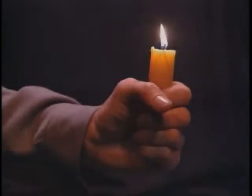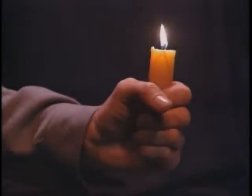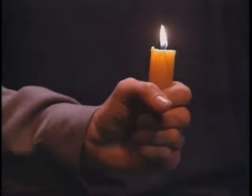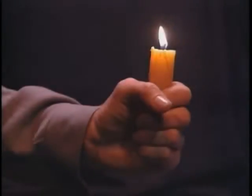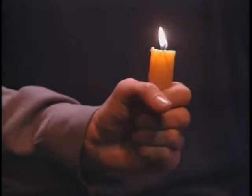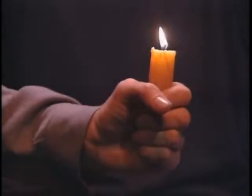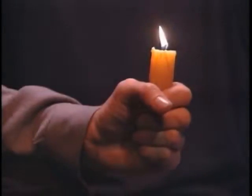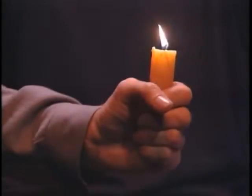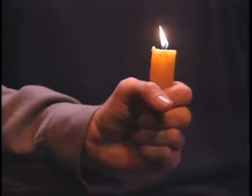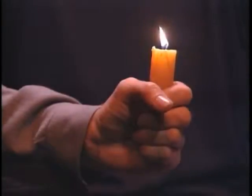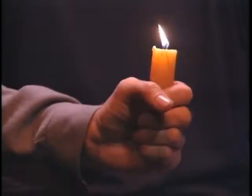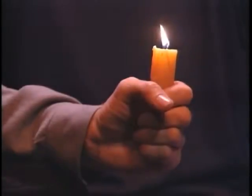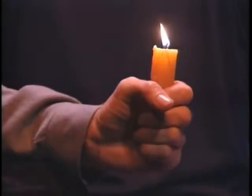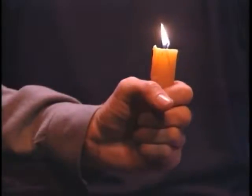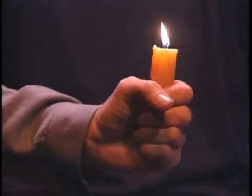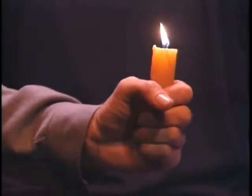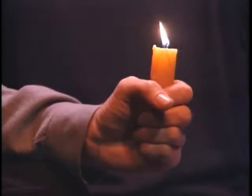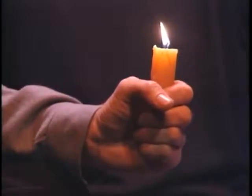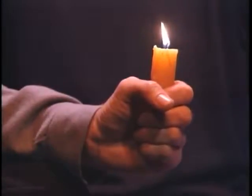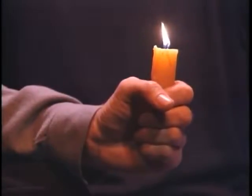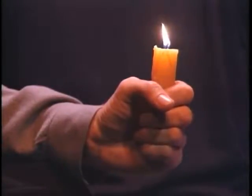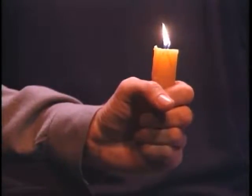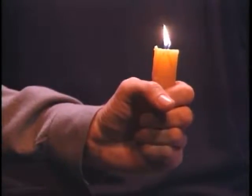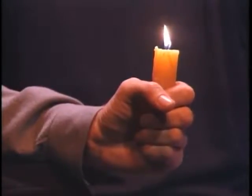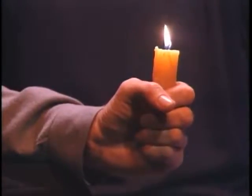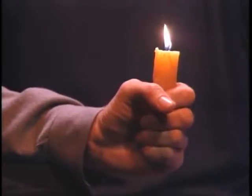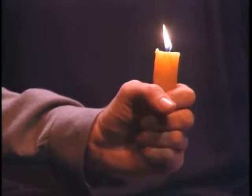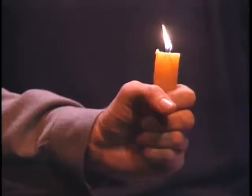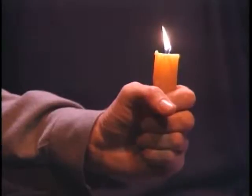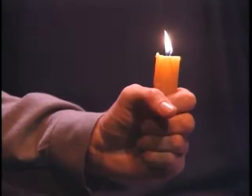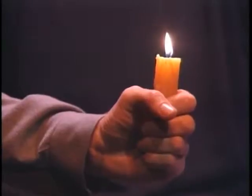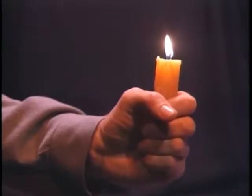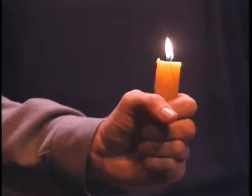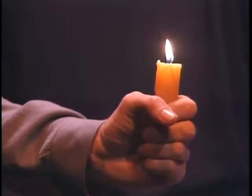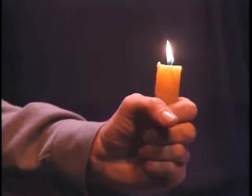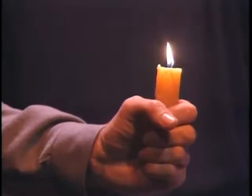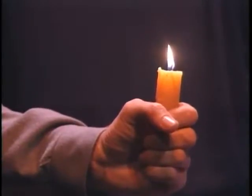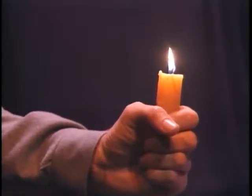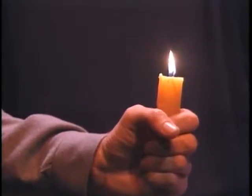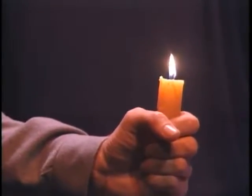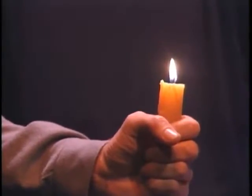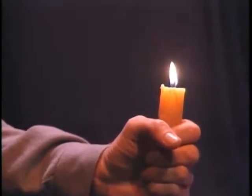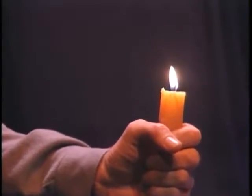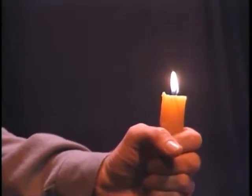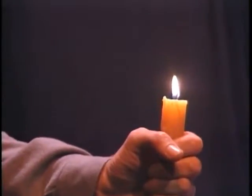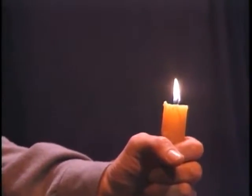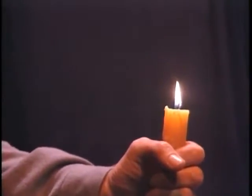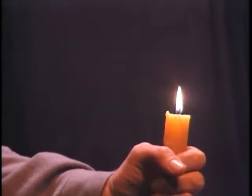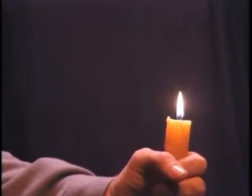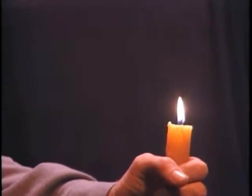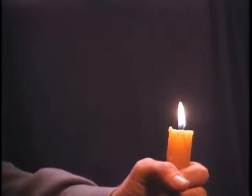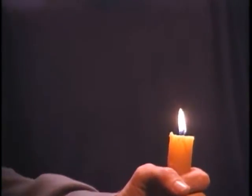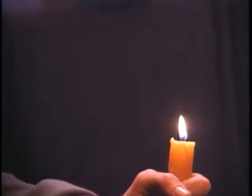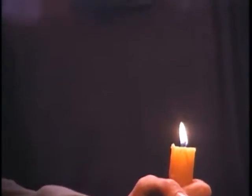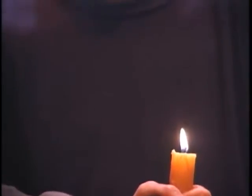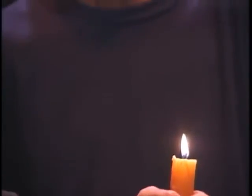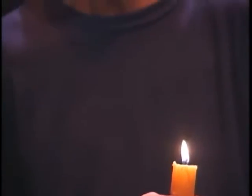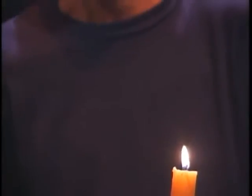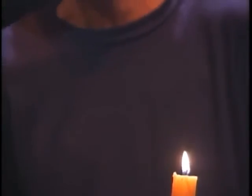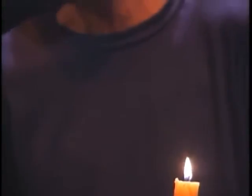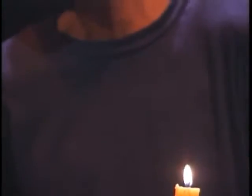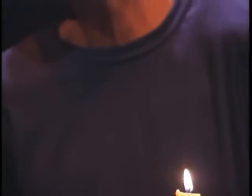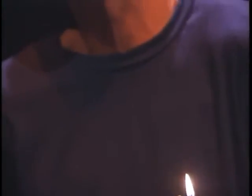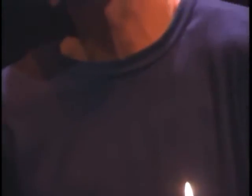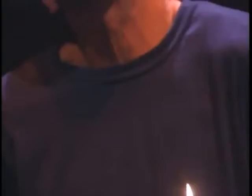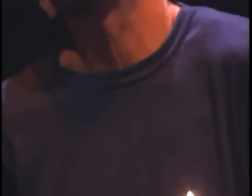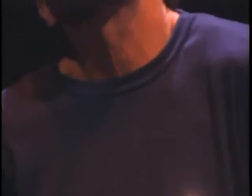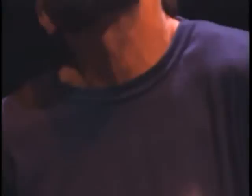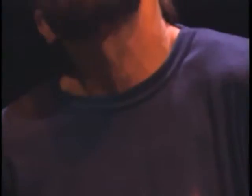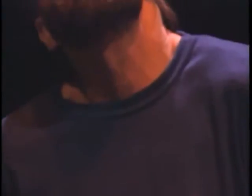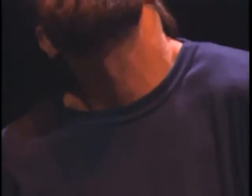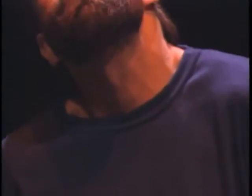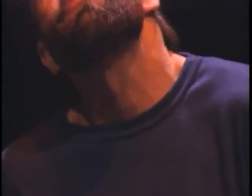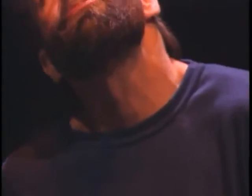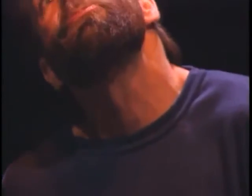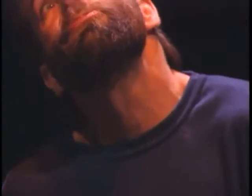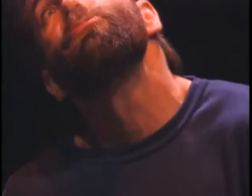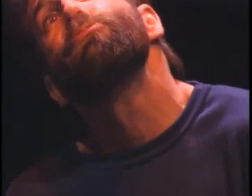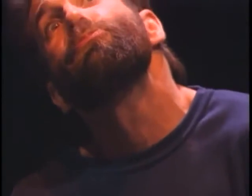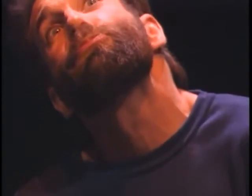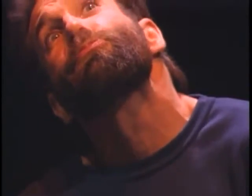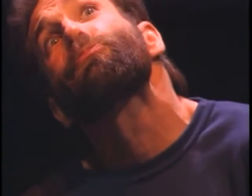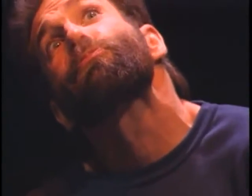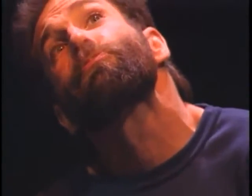do I believe in God I have nothing to say to him it is a him I don't want to